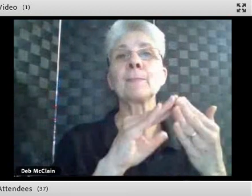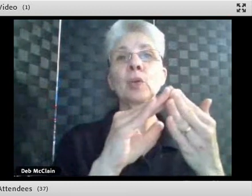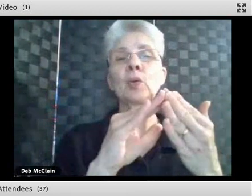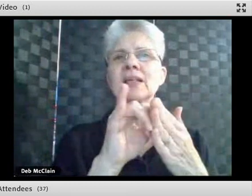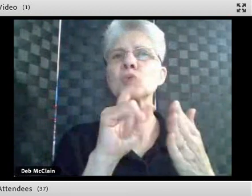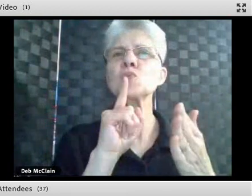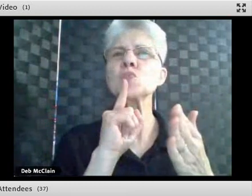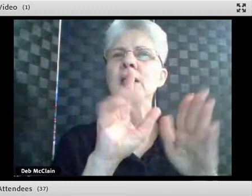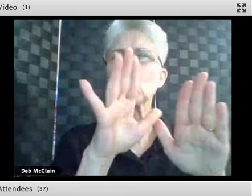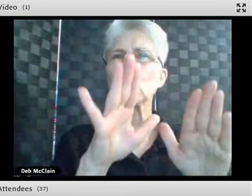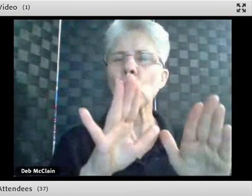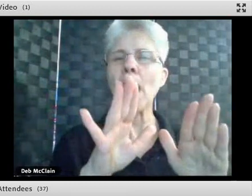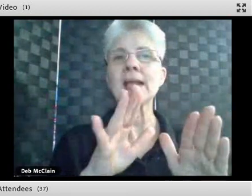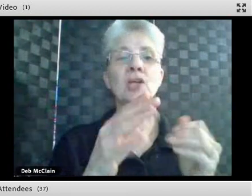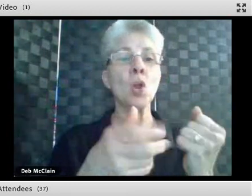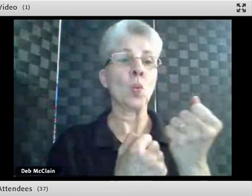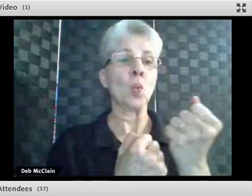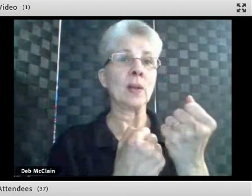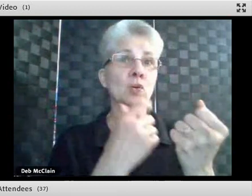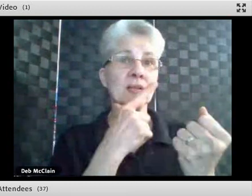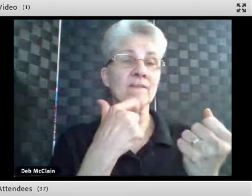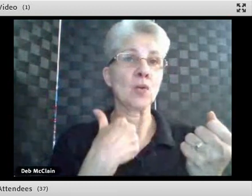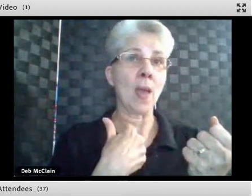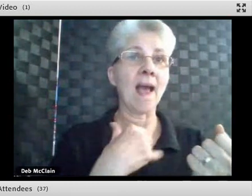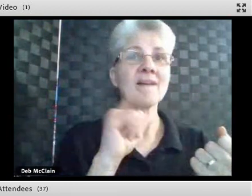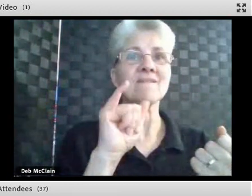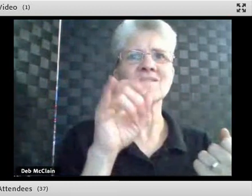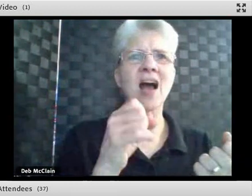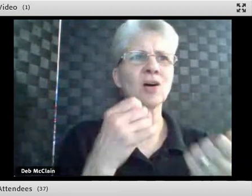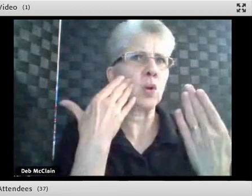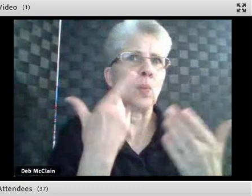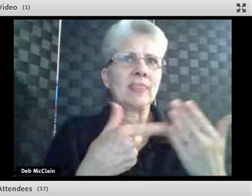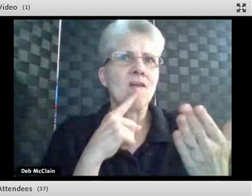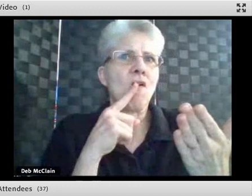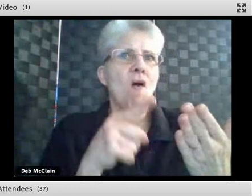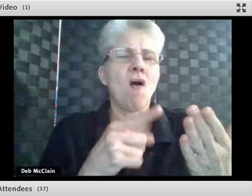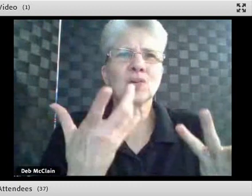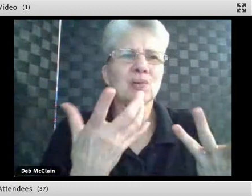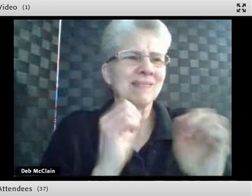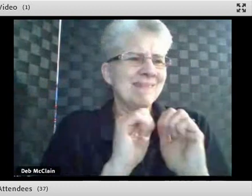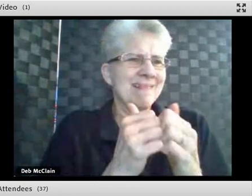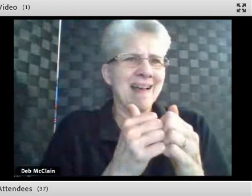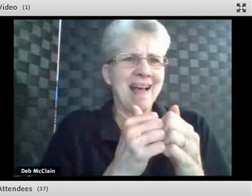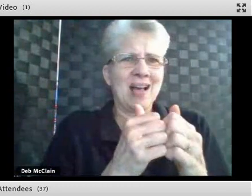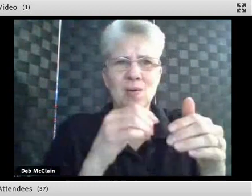that's a really great resource if you have file formats that you don't know what they are, and you're like, "How do I access this?